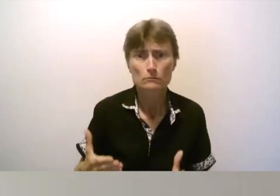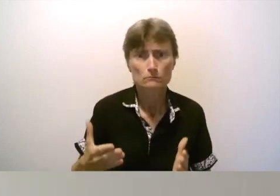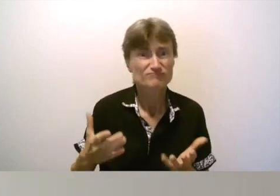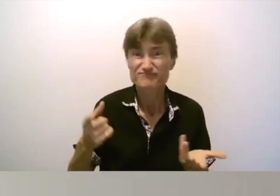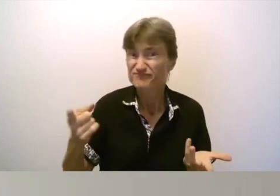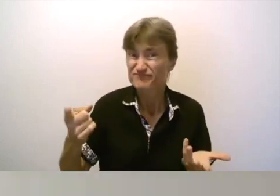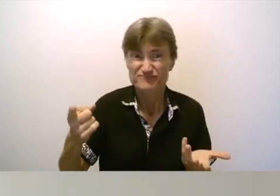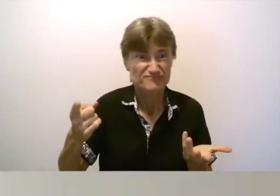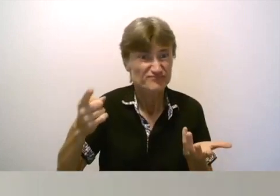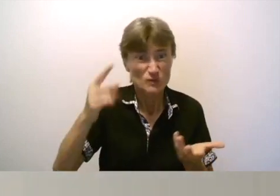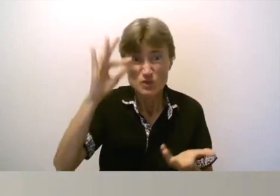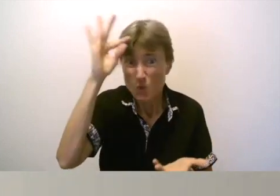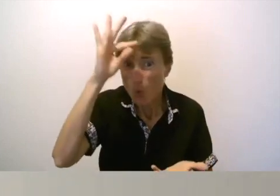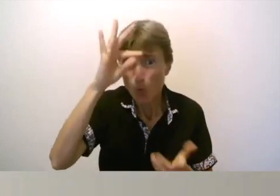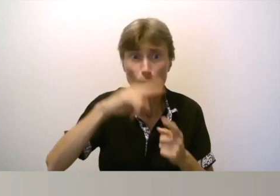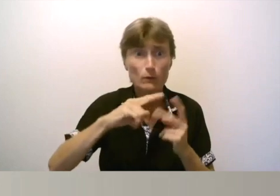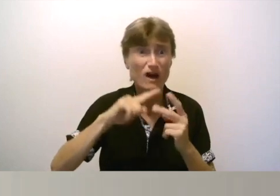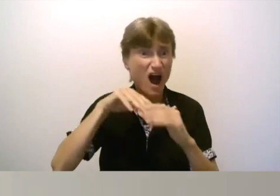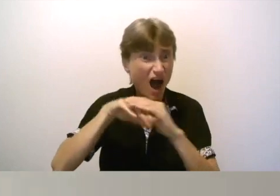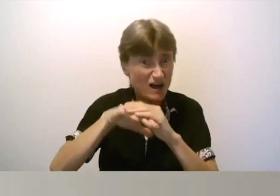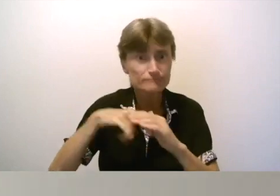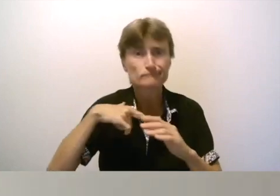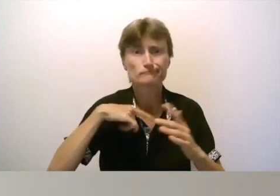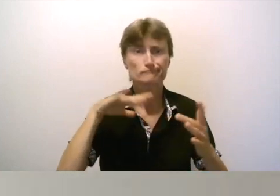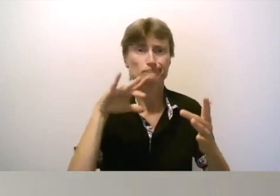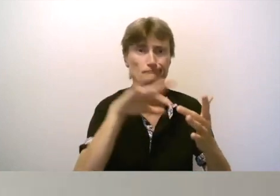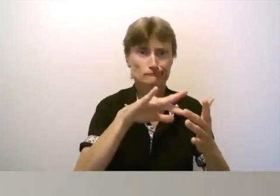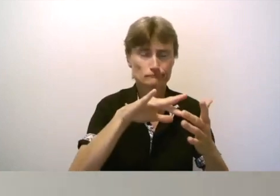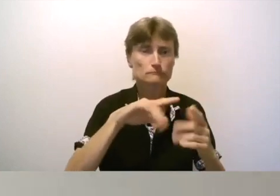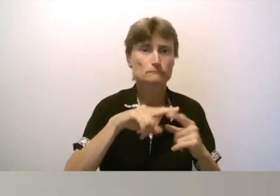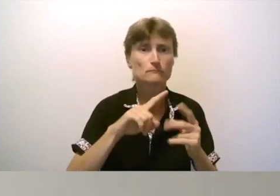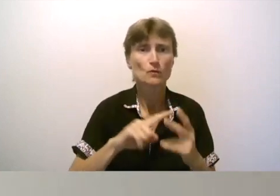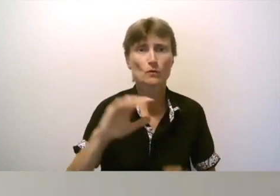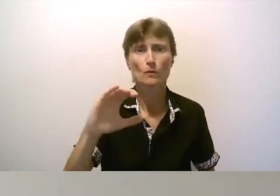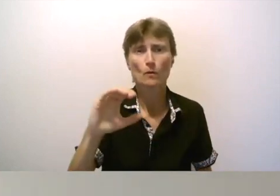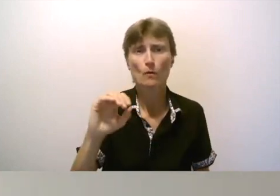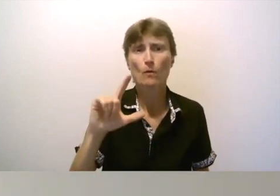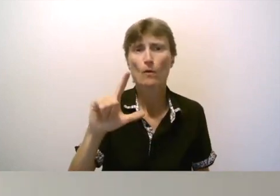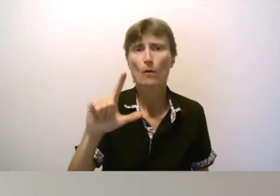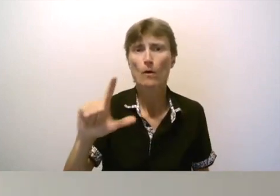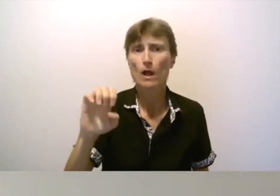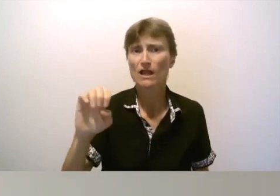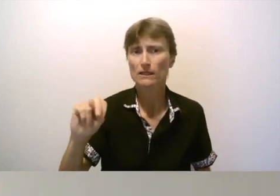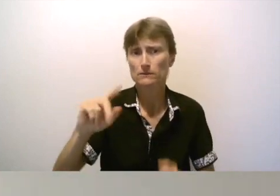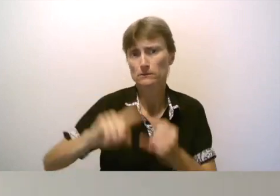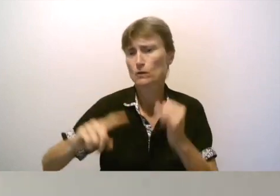about it so i contacted colleen houston at disability action hall and um we decided to put a collective